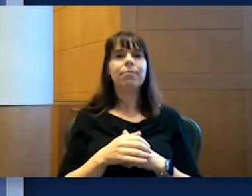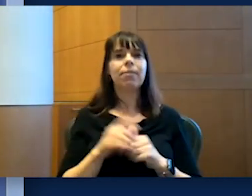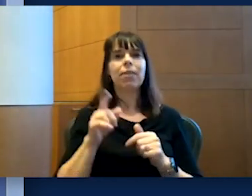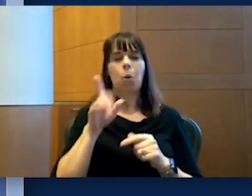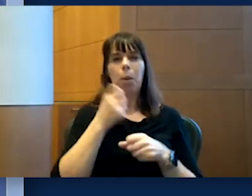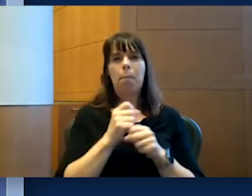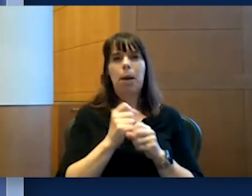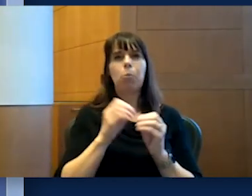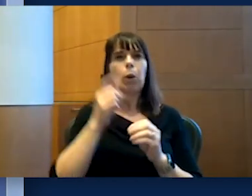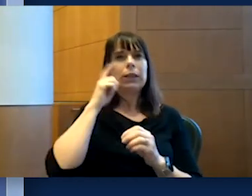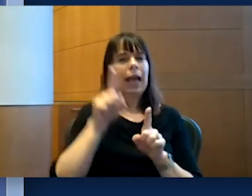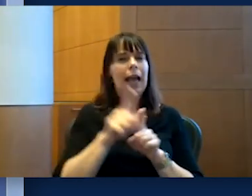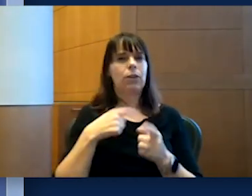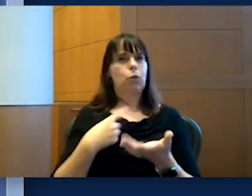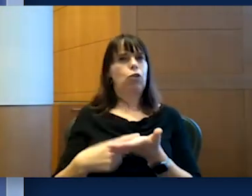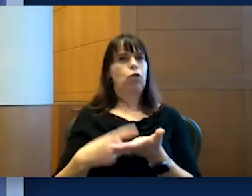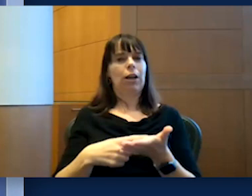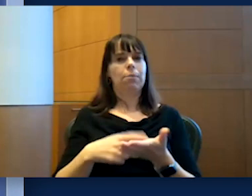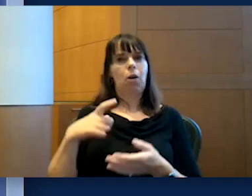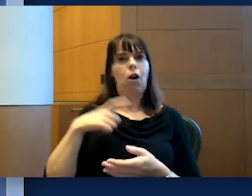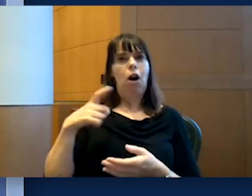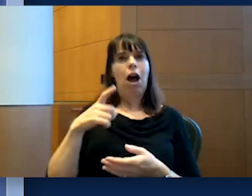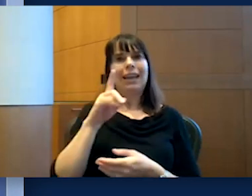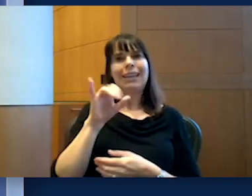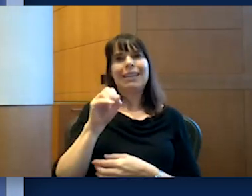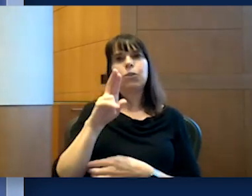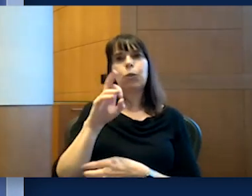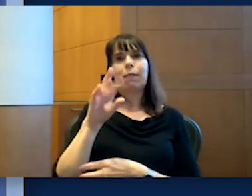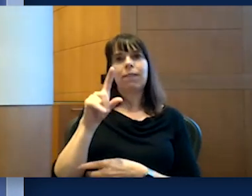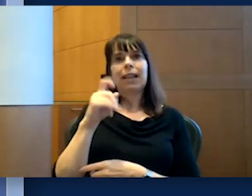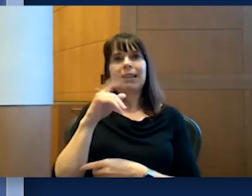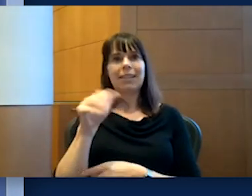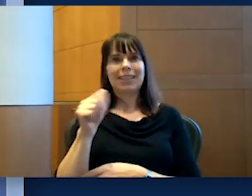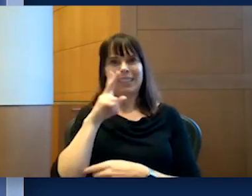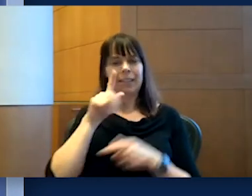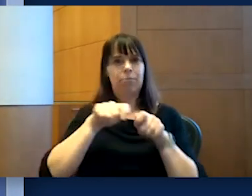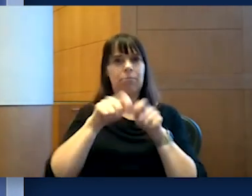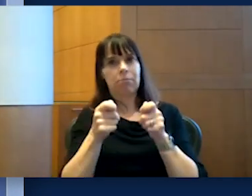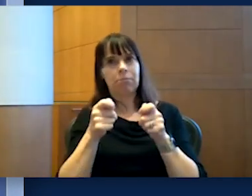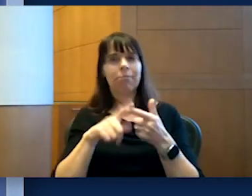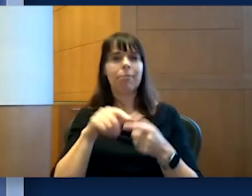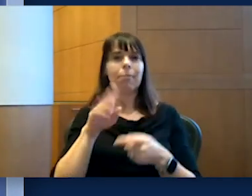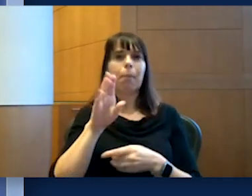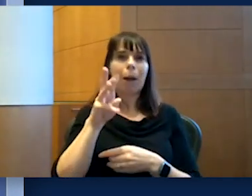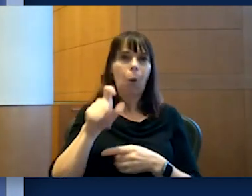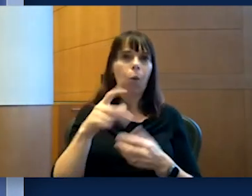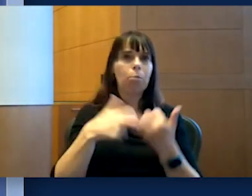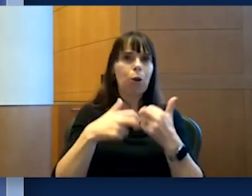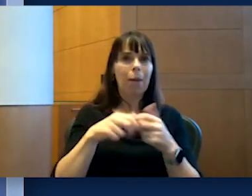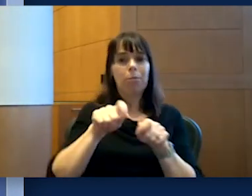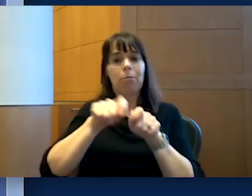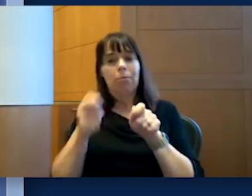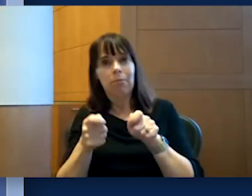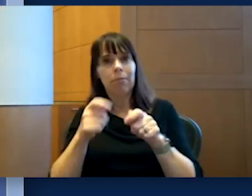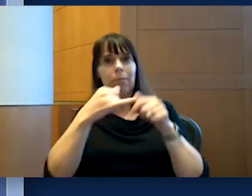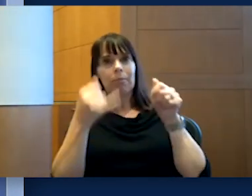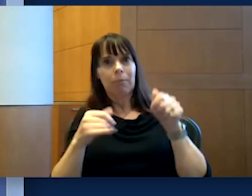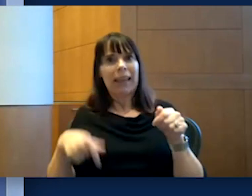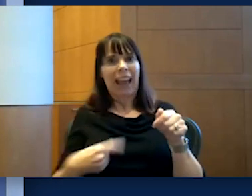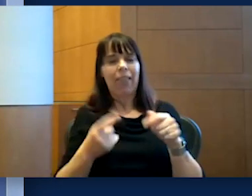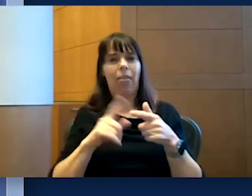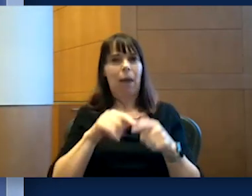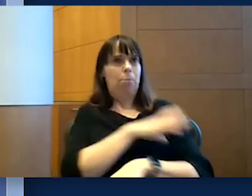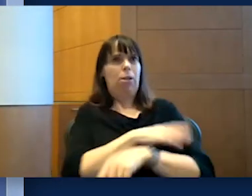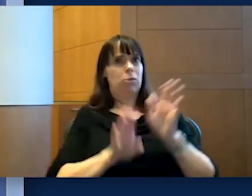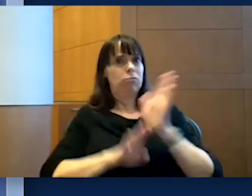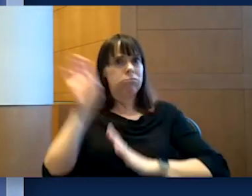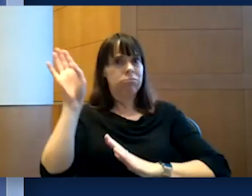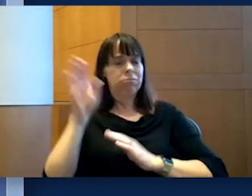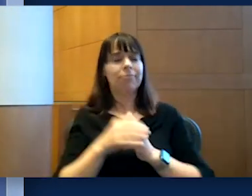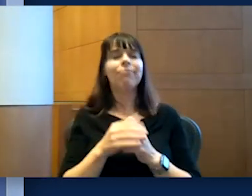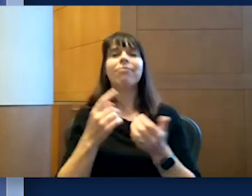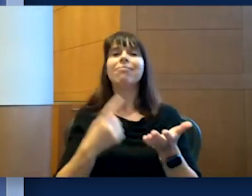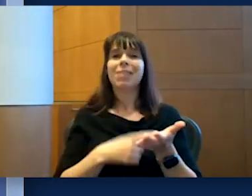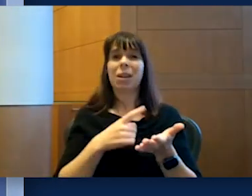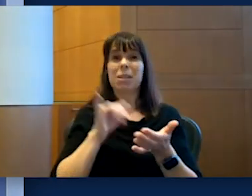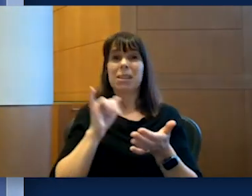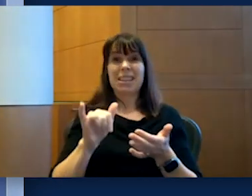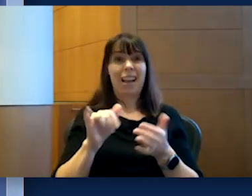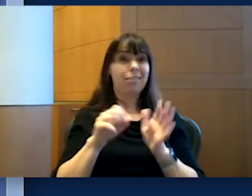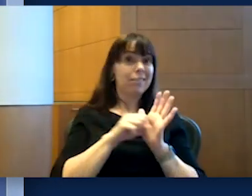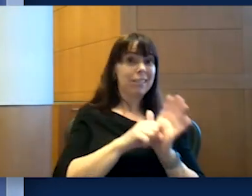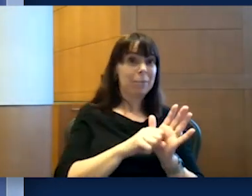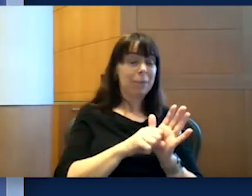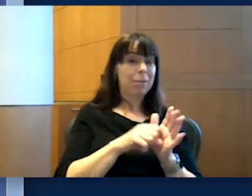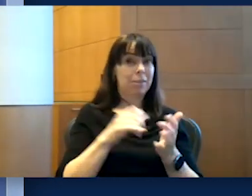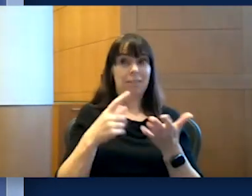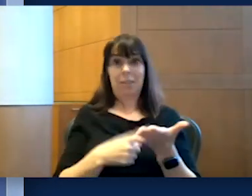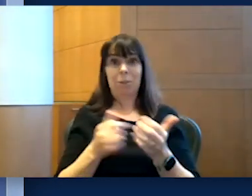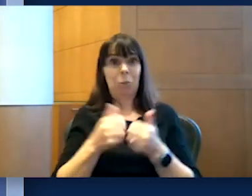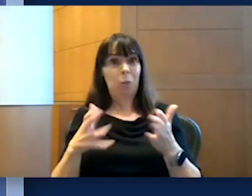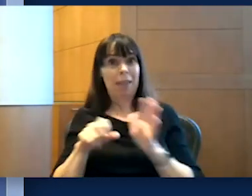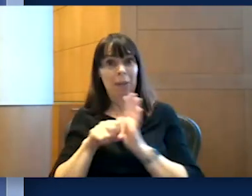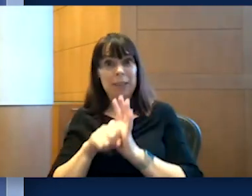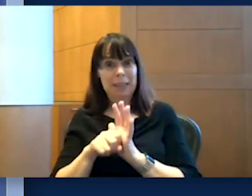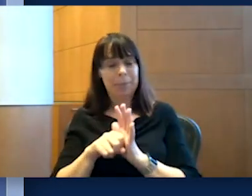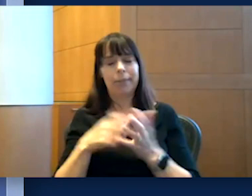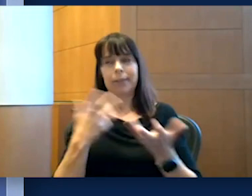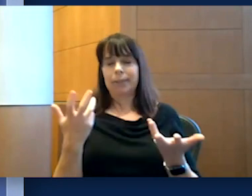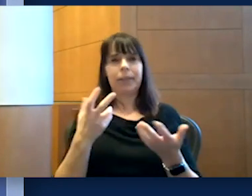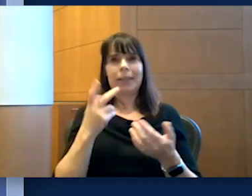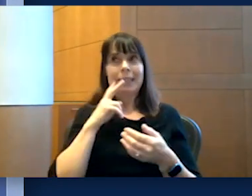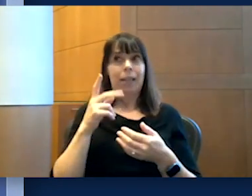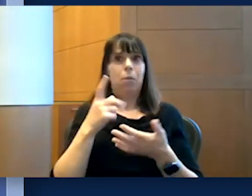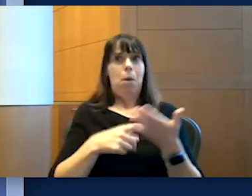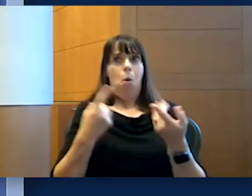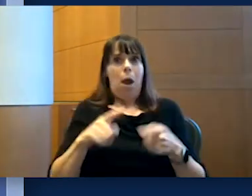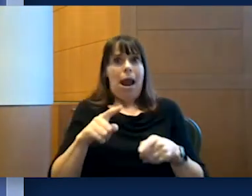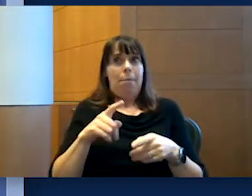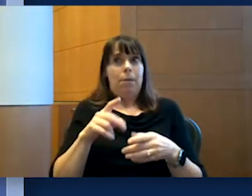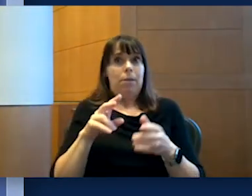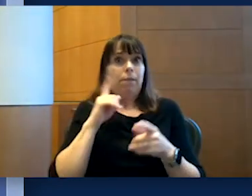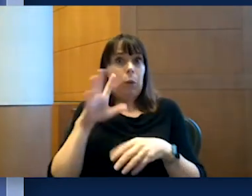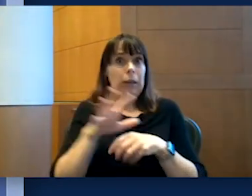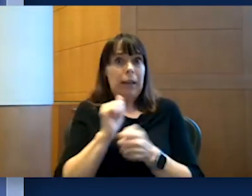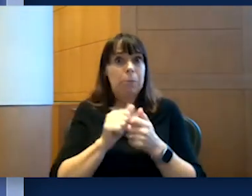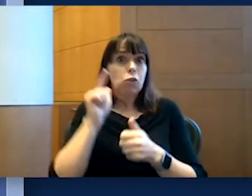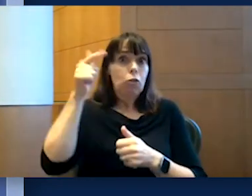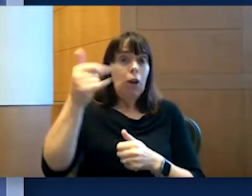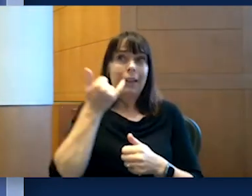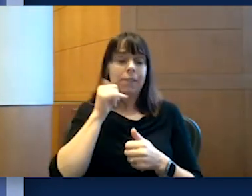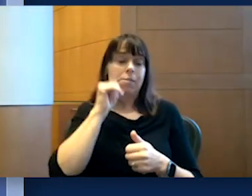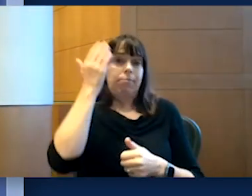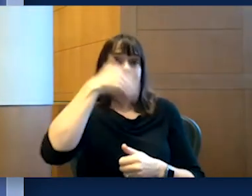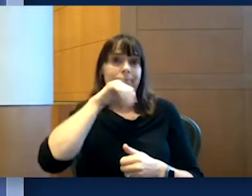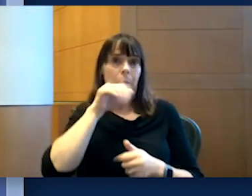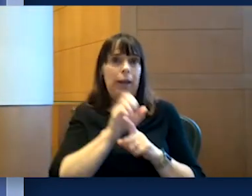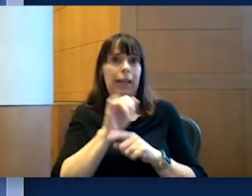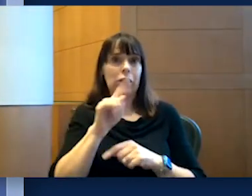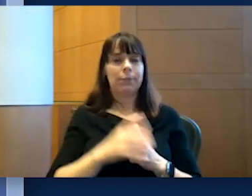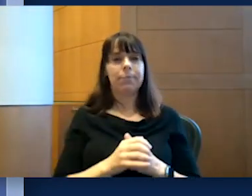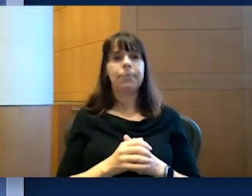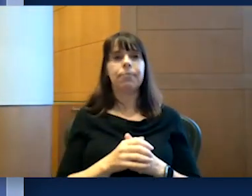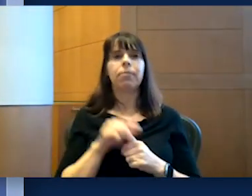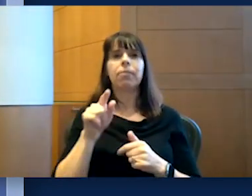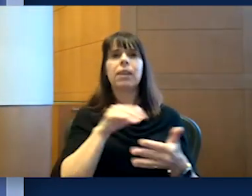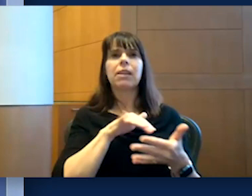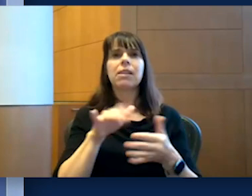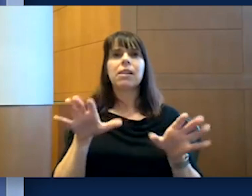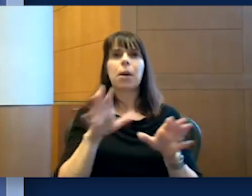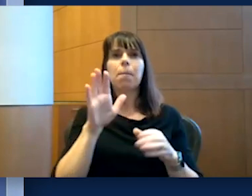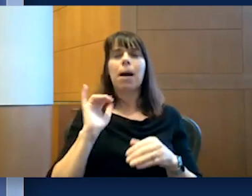These are sometimes symptomatic, sometimes not. They can be mid den and what kind of damage is happening long-term -- hidden.